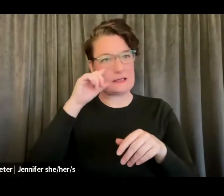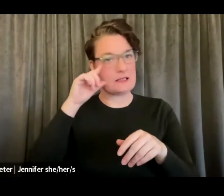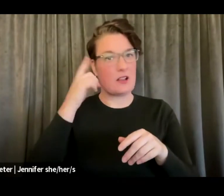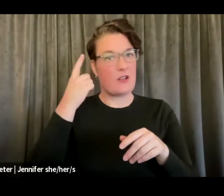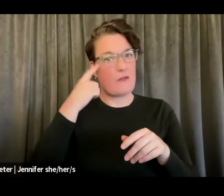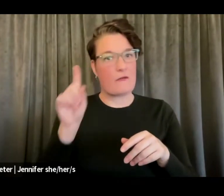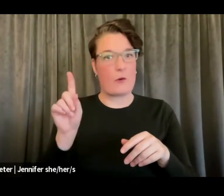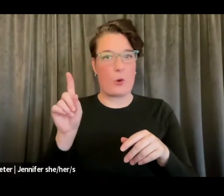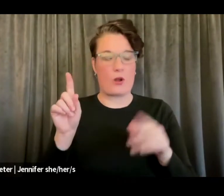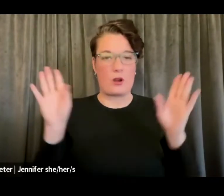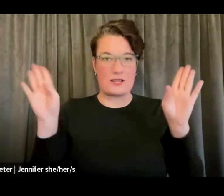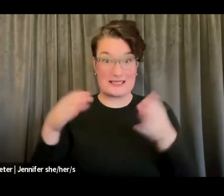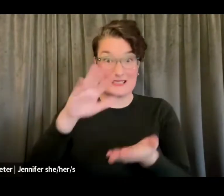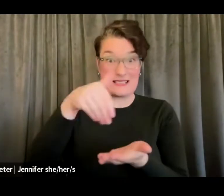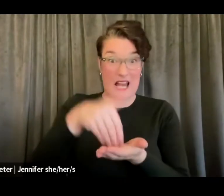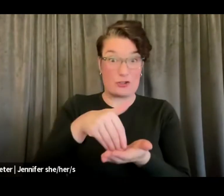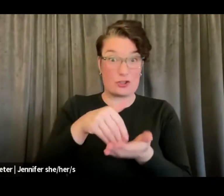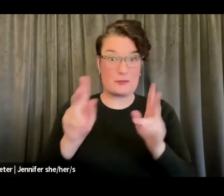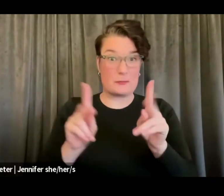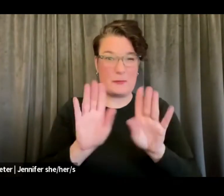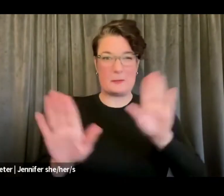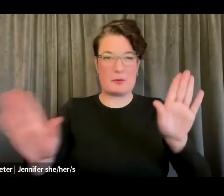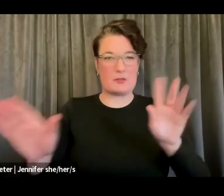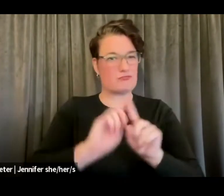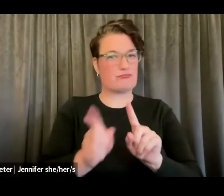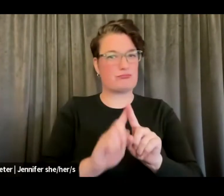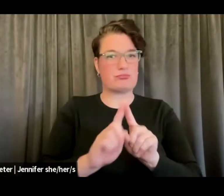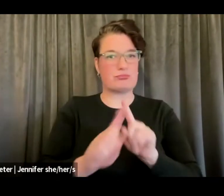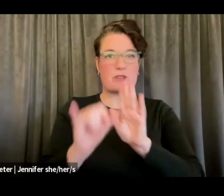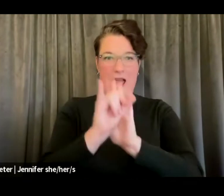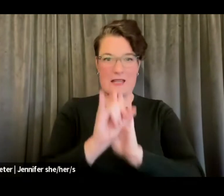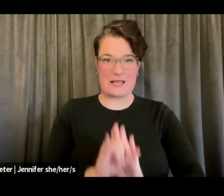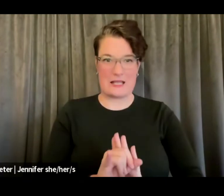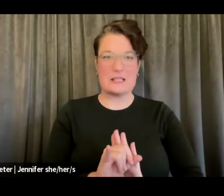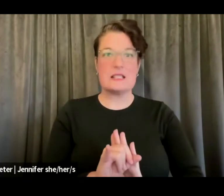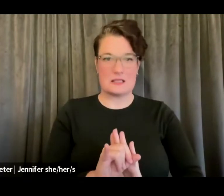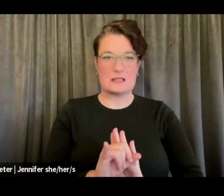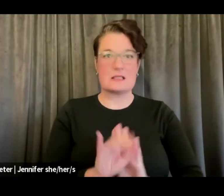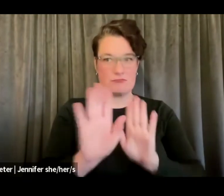centered all the identities that participants in that community held.